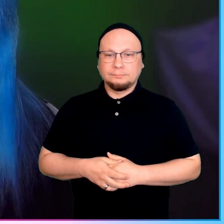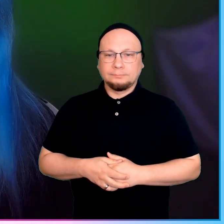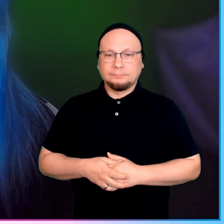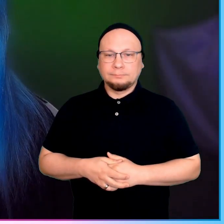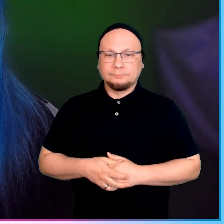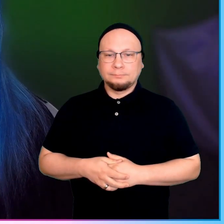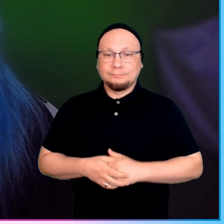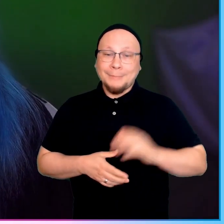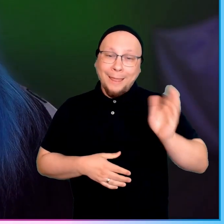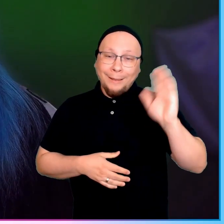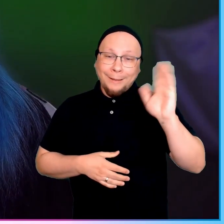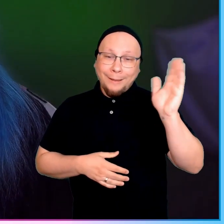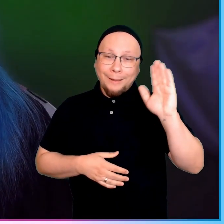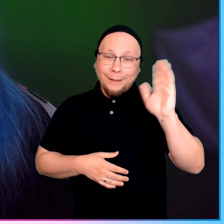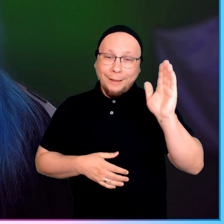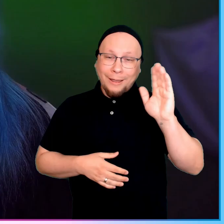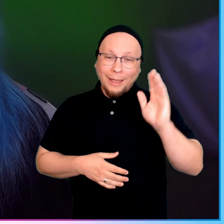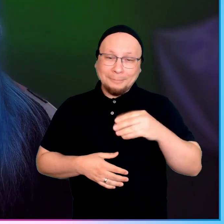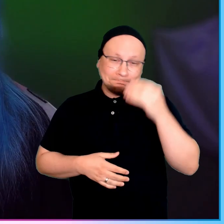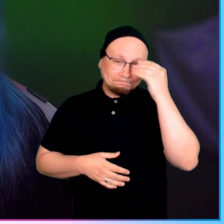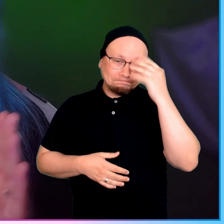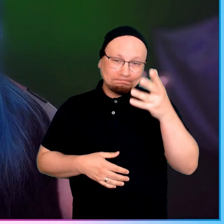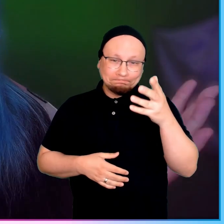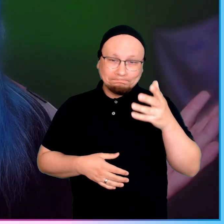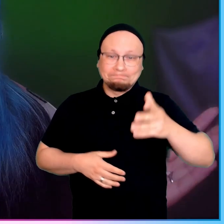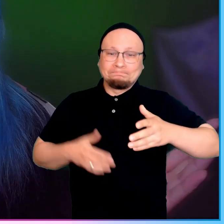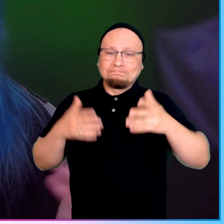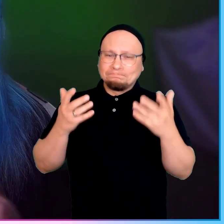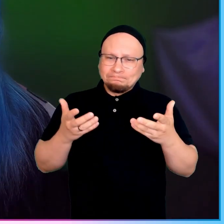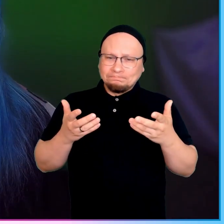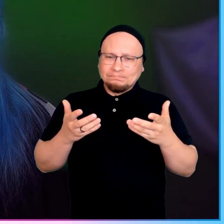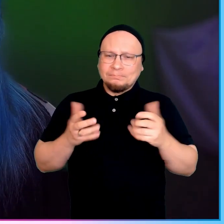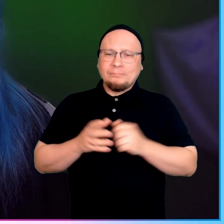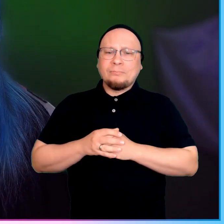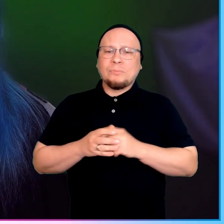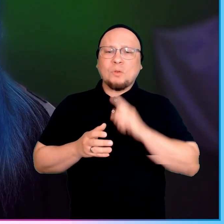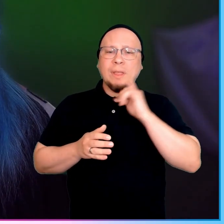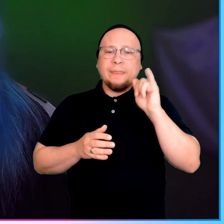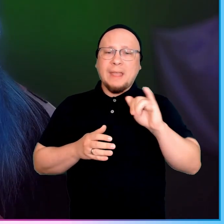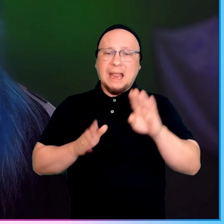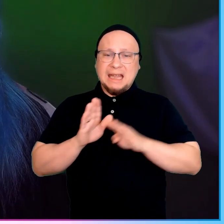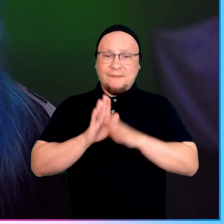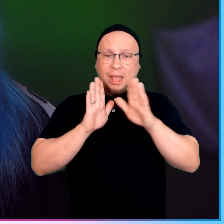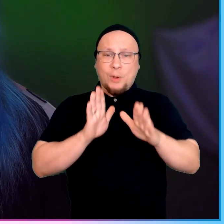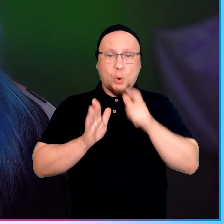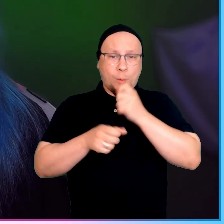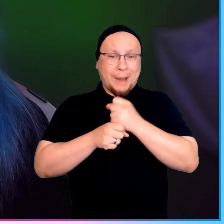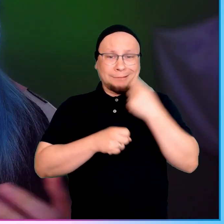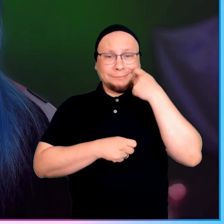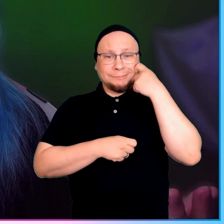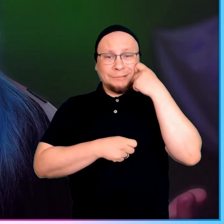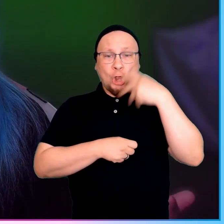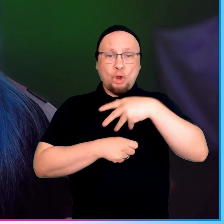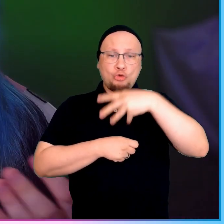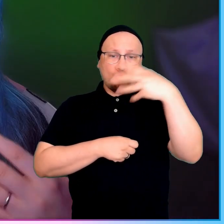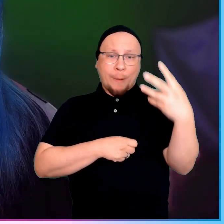Hi everyone. Quick update here from Laura. The folks behind Rainbow Billy: The Curse of the Leviathan have actually given us some Steam